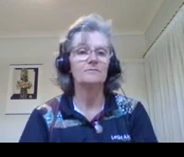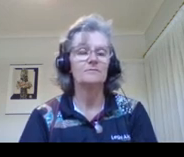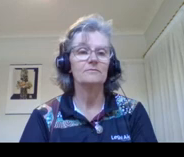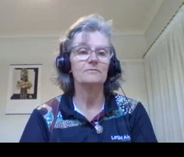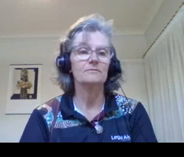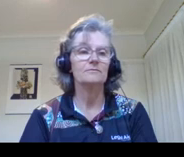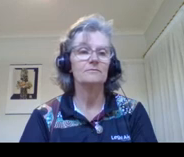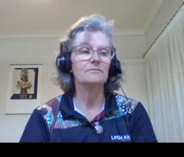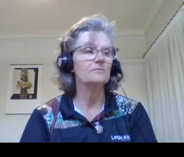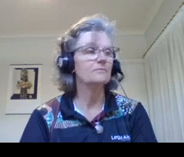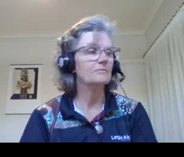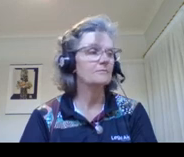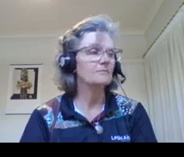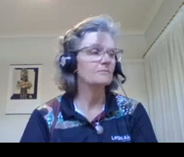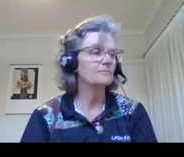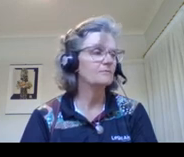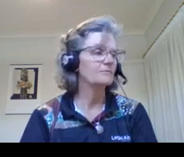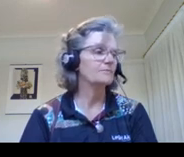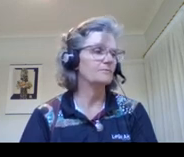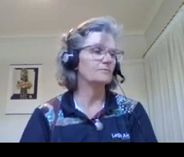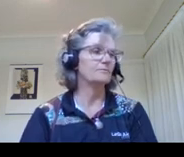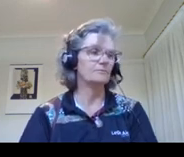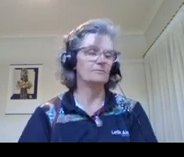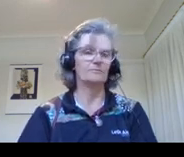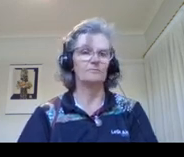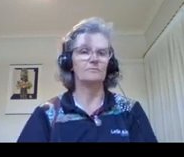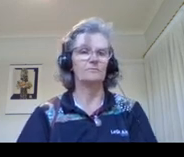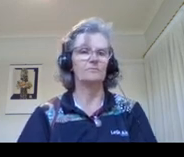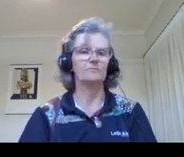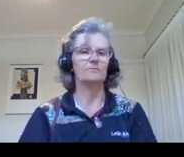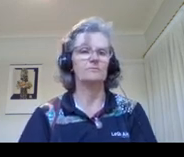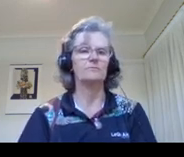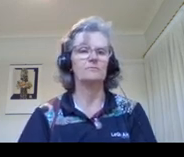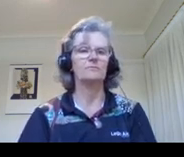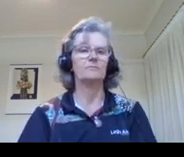if you're not sure I wouldn't be following the instruction on the text if I’m not sure I would